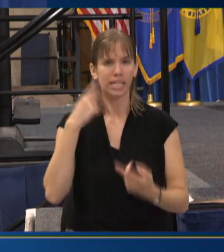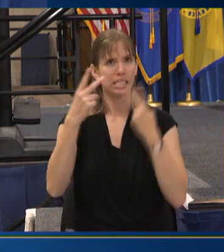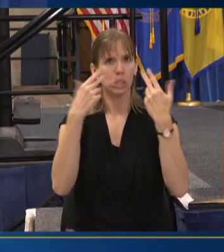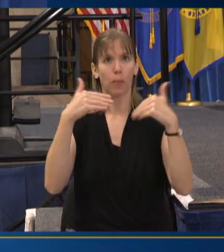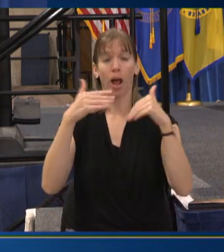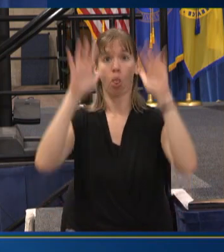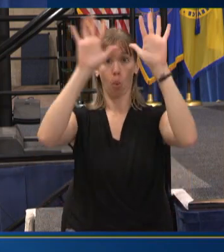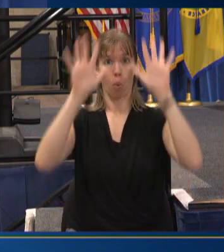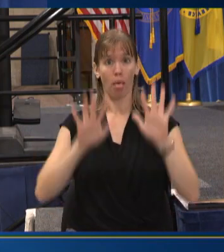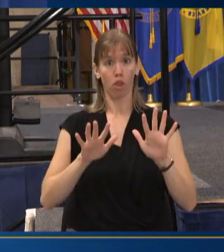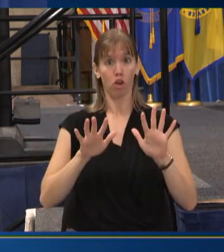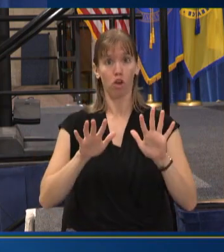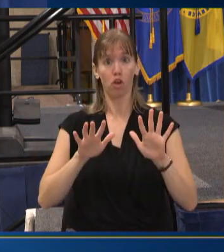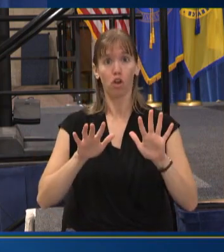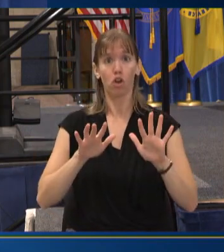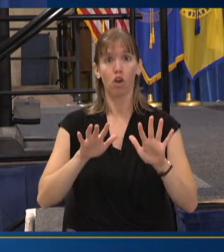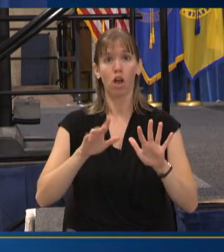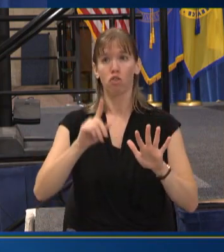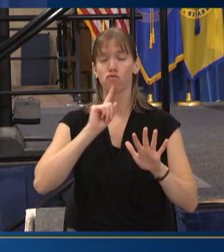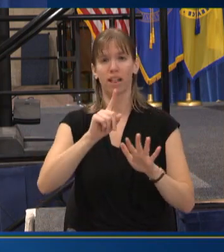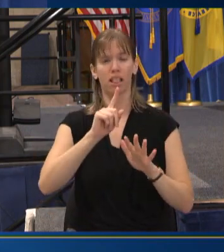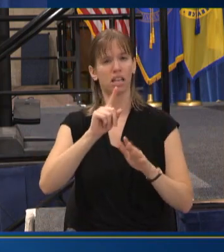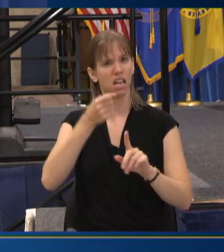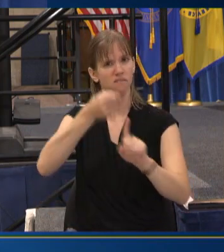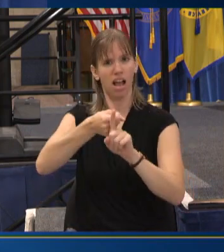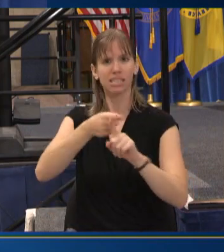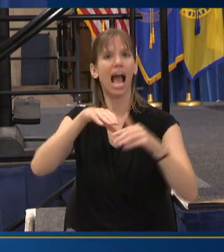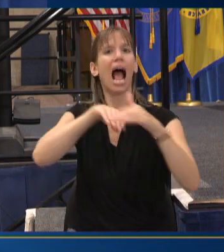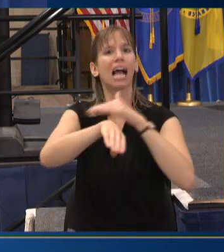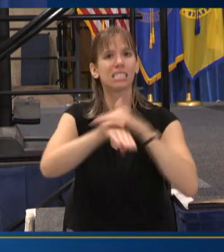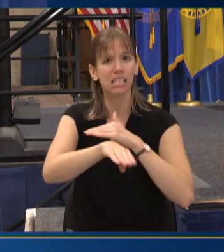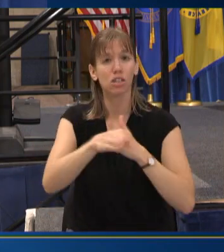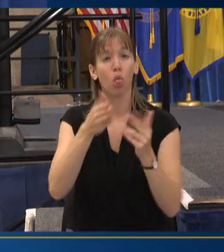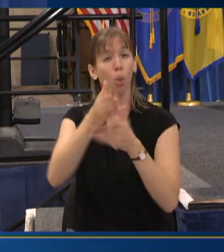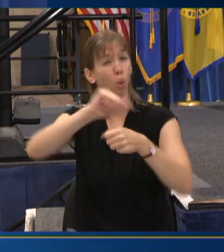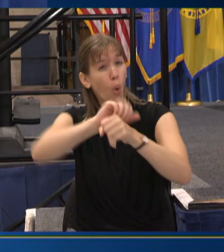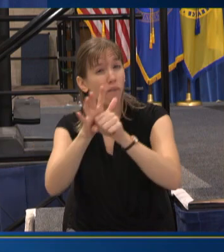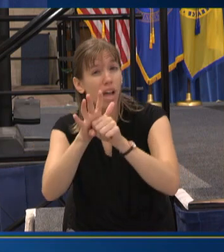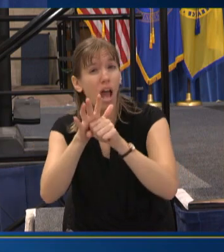undermine access to needed care through the COVID-19 Pandemic and more.